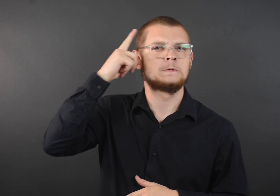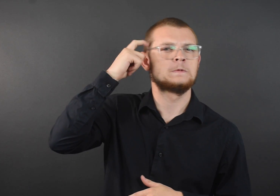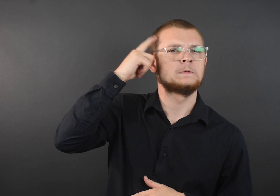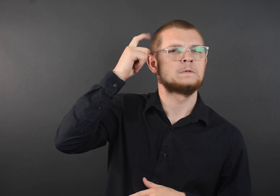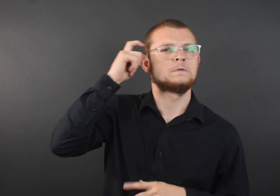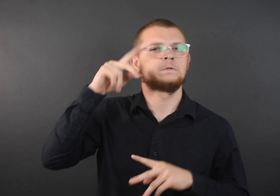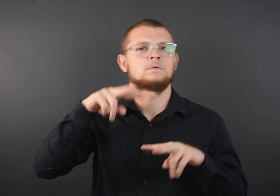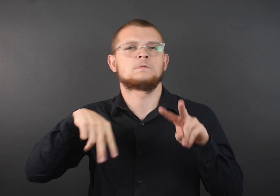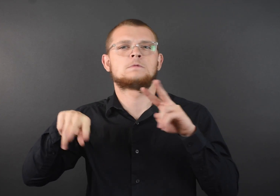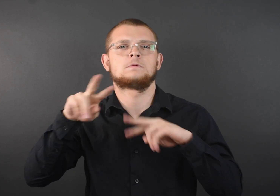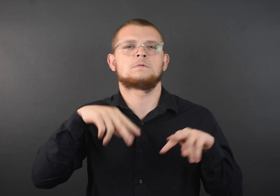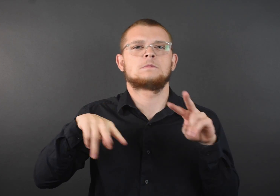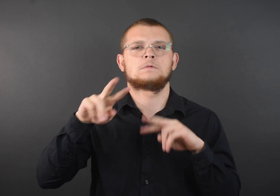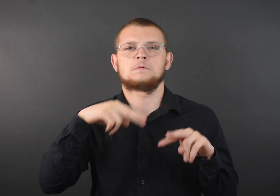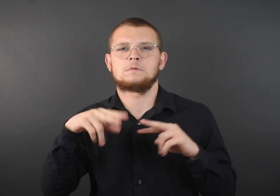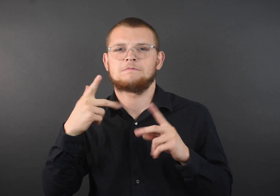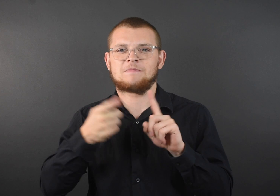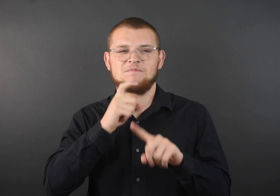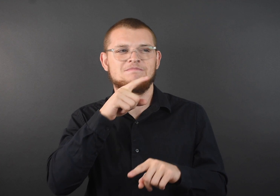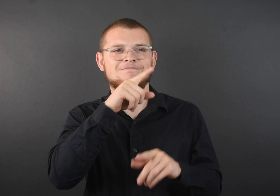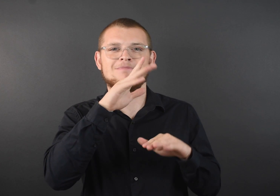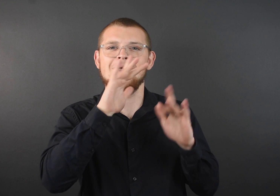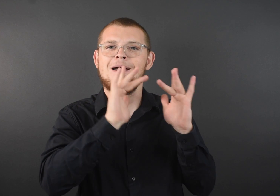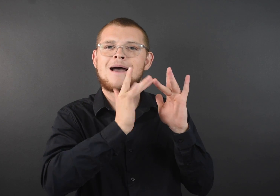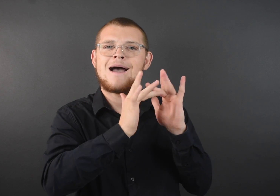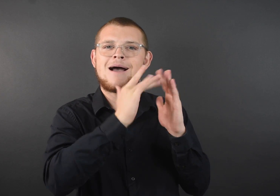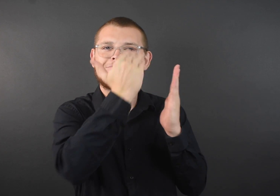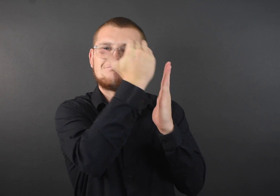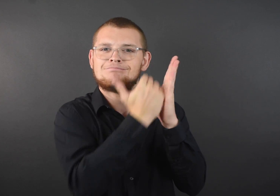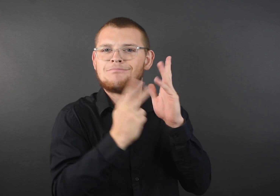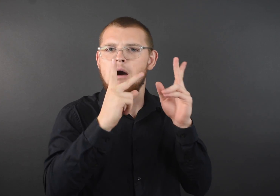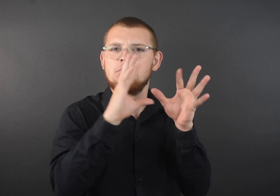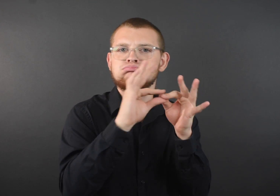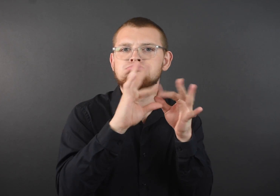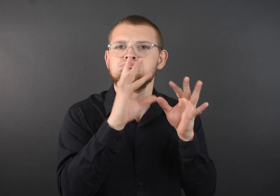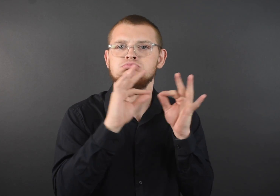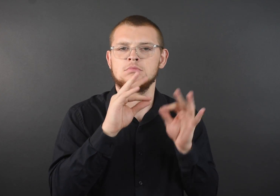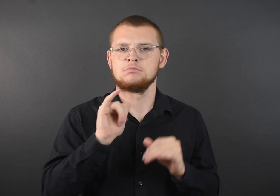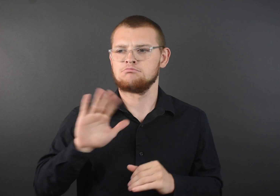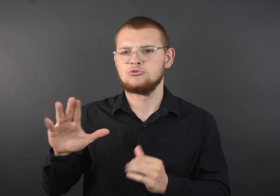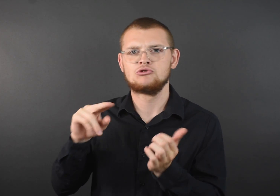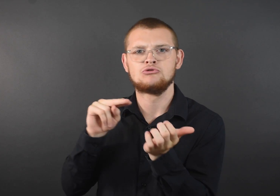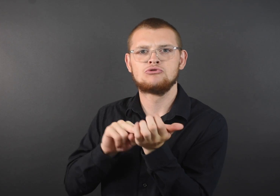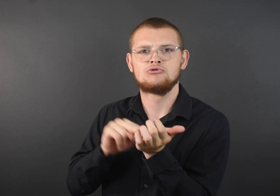about what a second shot would bring." Her husband, Tim Zellmann,, 55, showed up, too,